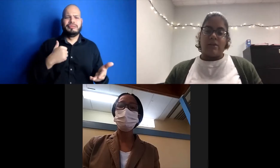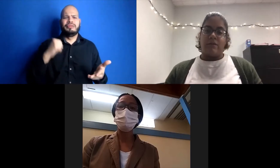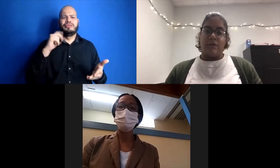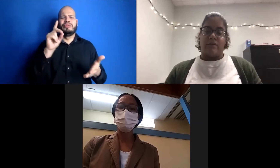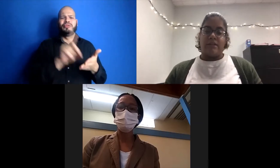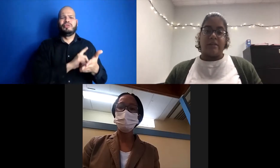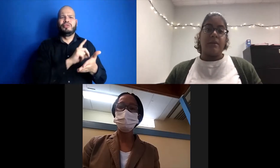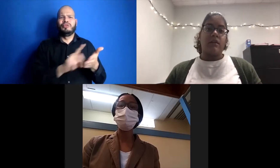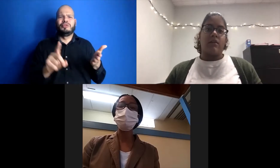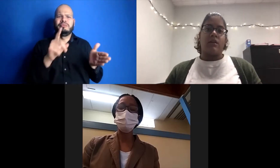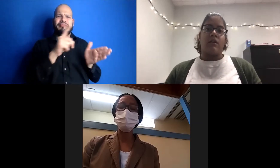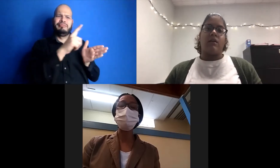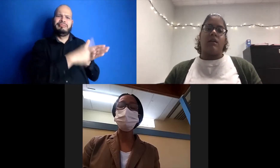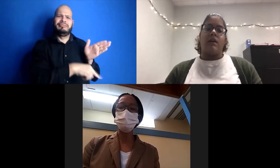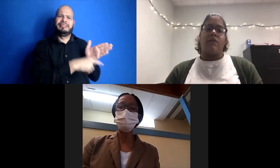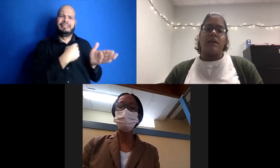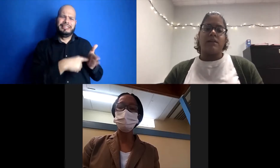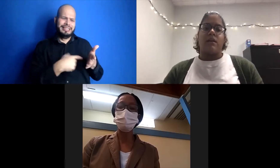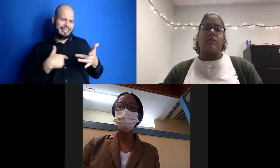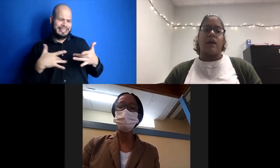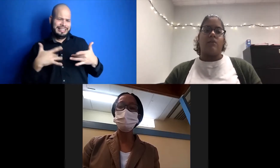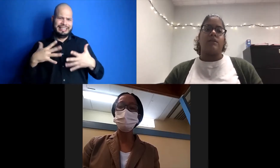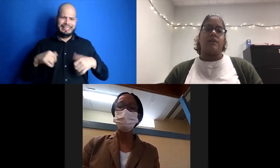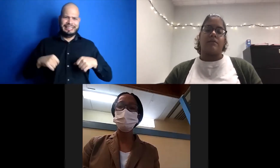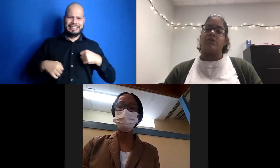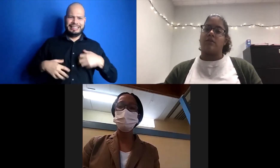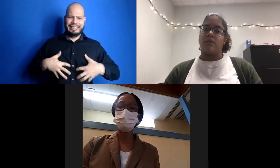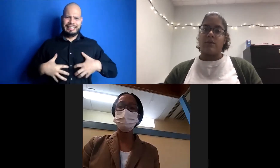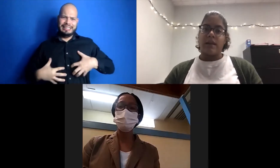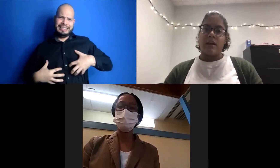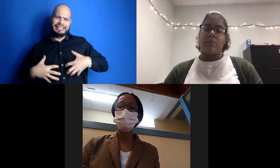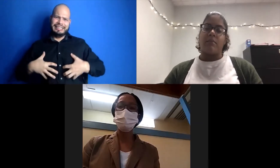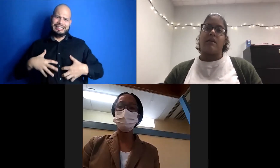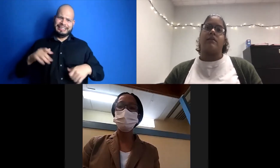if you have a disability or not and for myself I was definitely struggling with that because